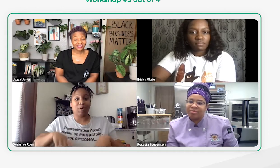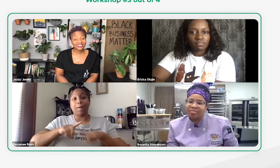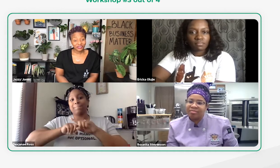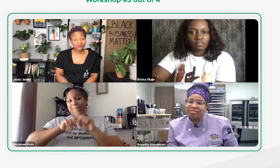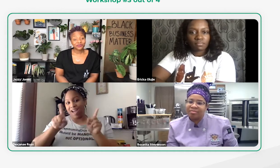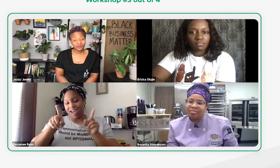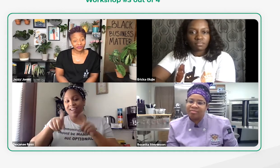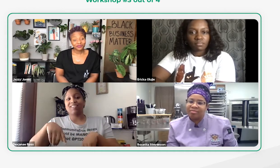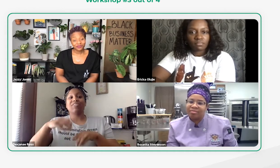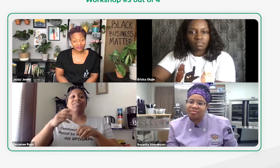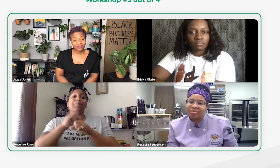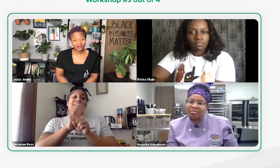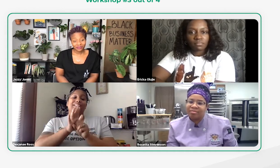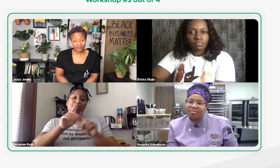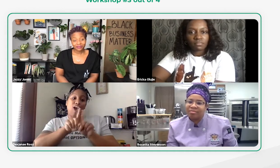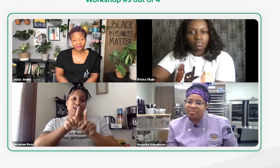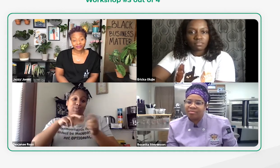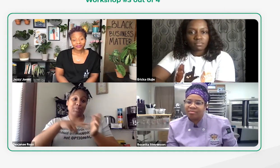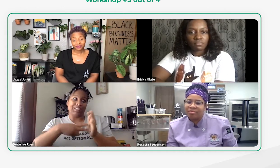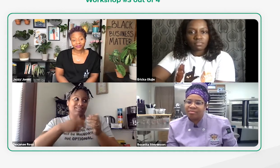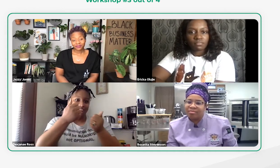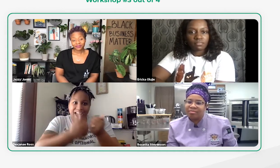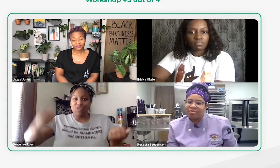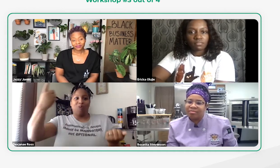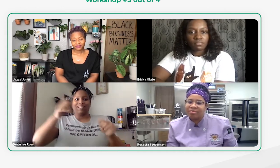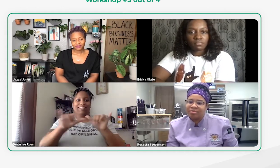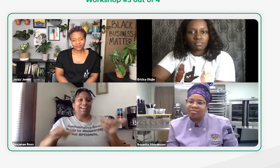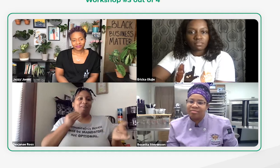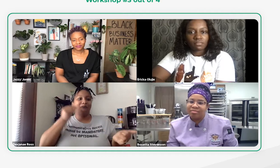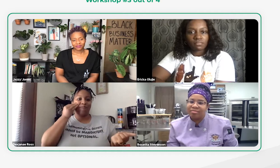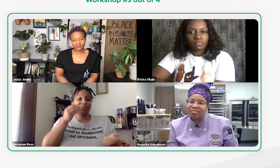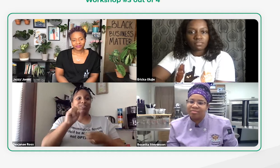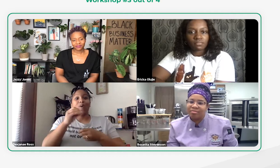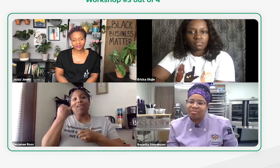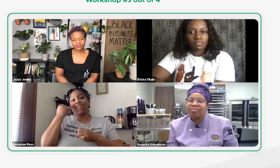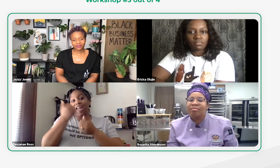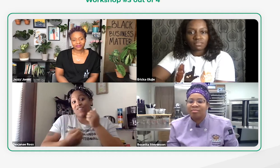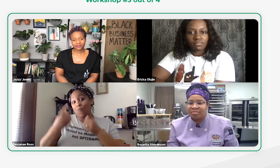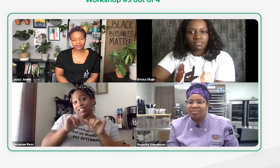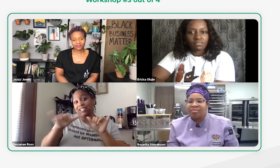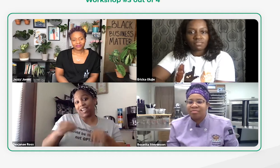more interested in becoming Rick customers. However, everyone was staying home.